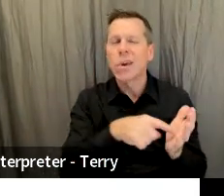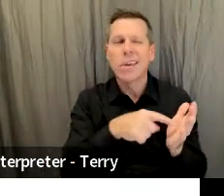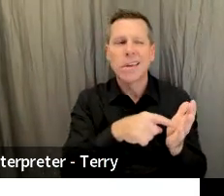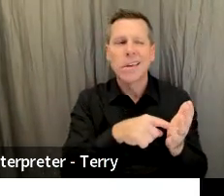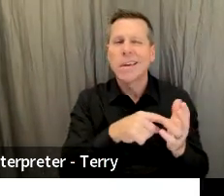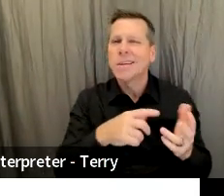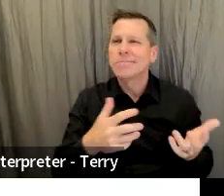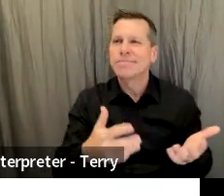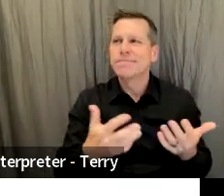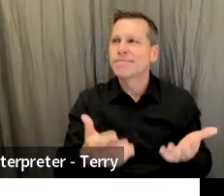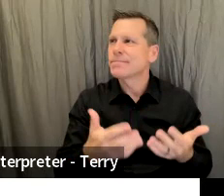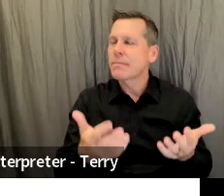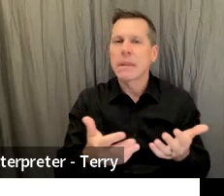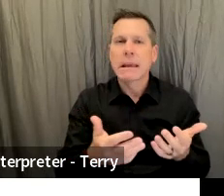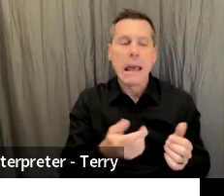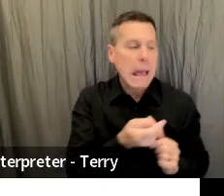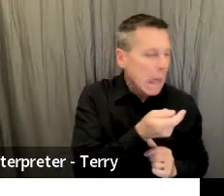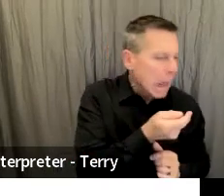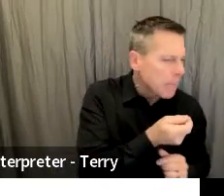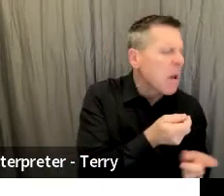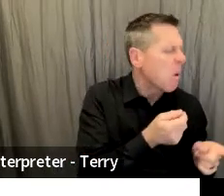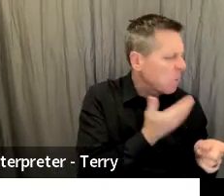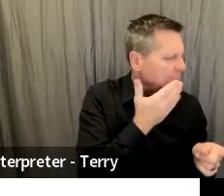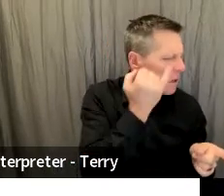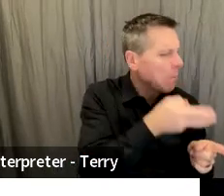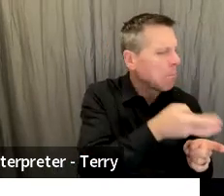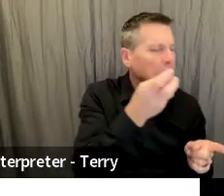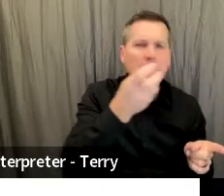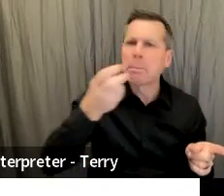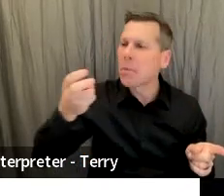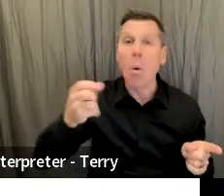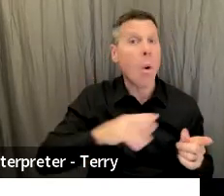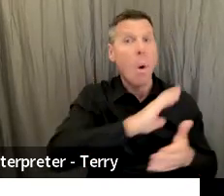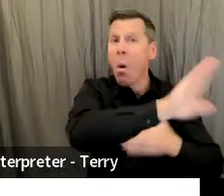And if you are looking for a whole curriculum, you can take the entire class.